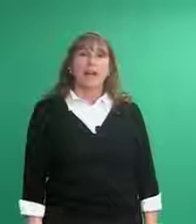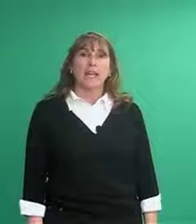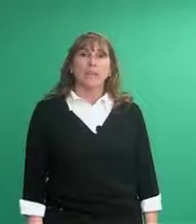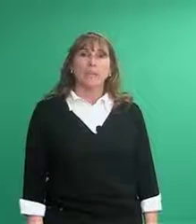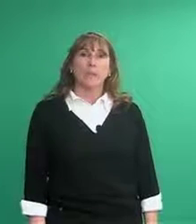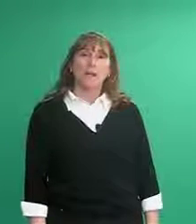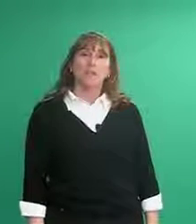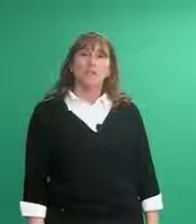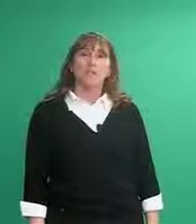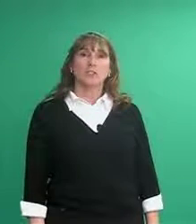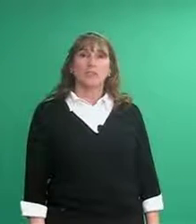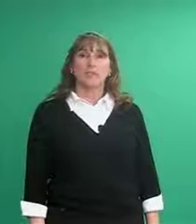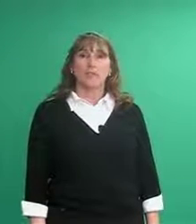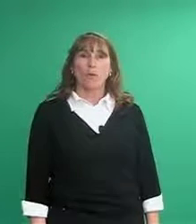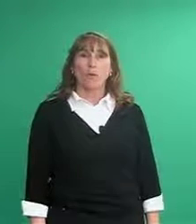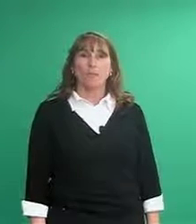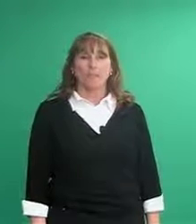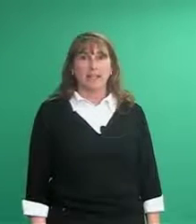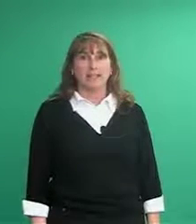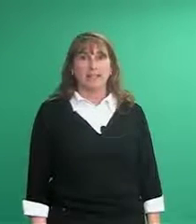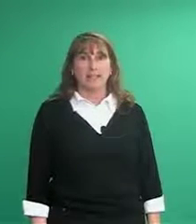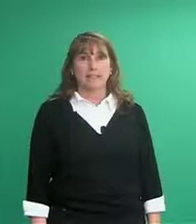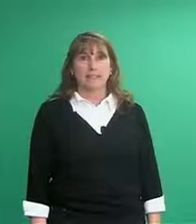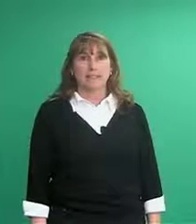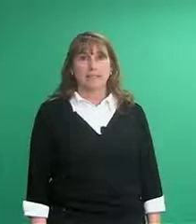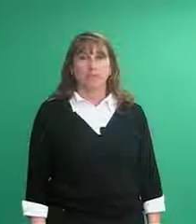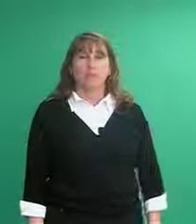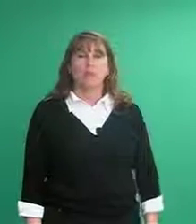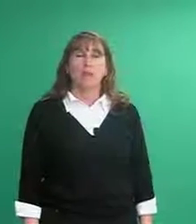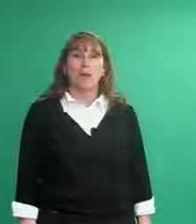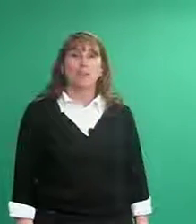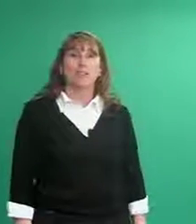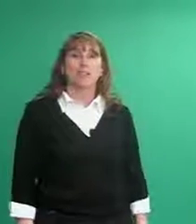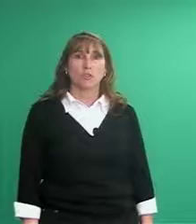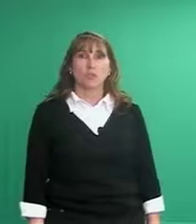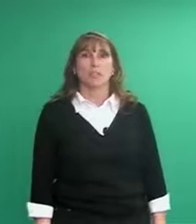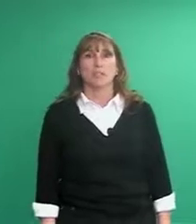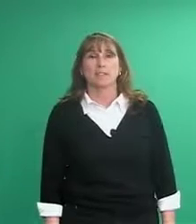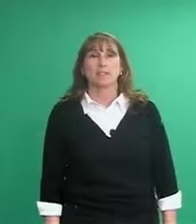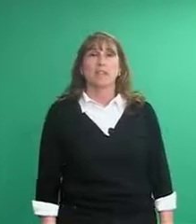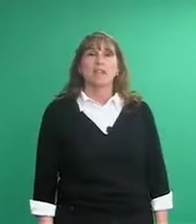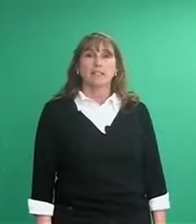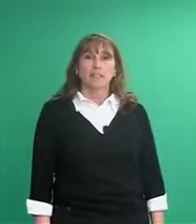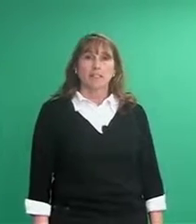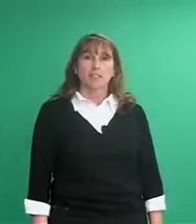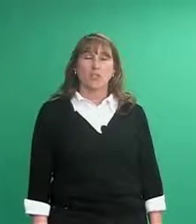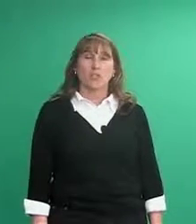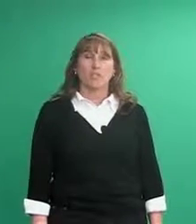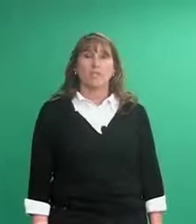Hi welcome to Unit Four, Lesson Sixteen, Vocabulary Descriptions. Let's get started.